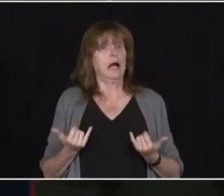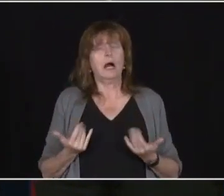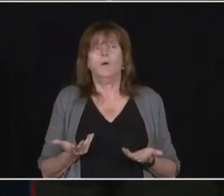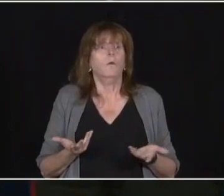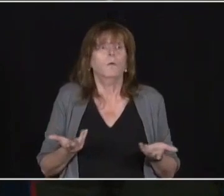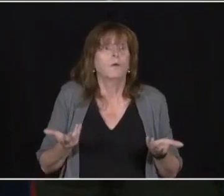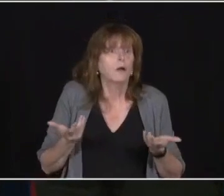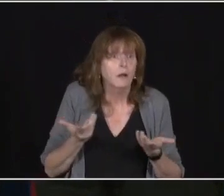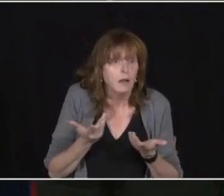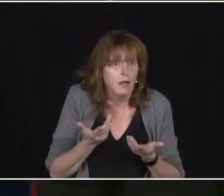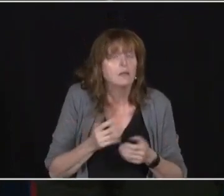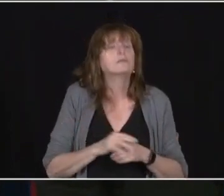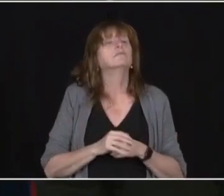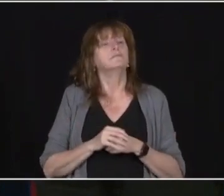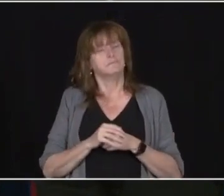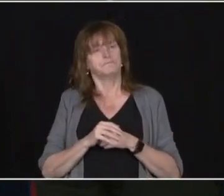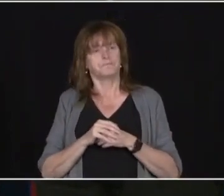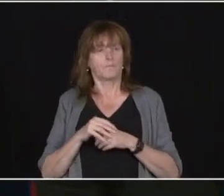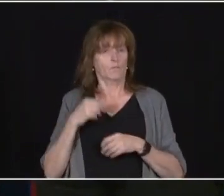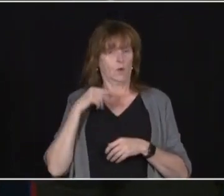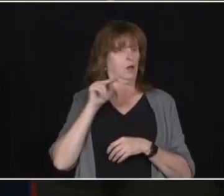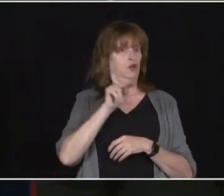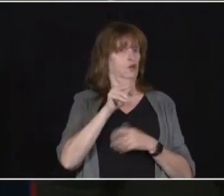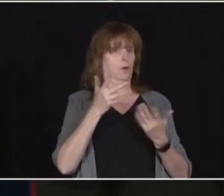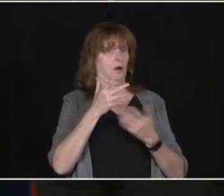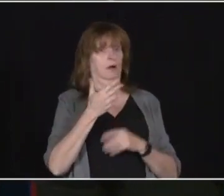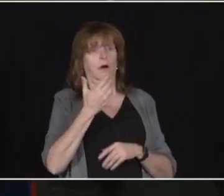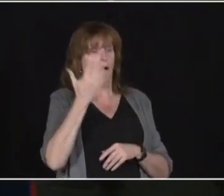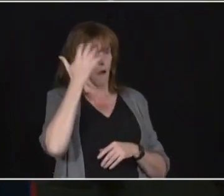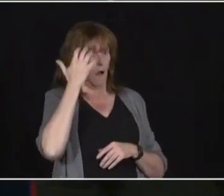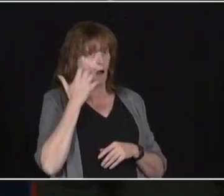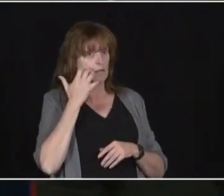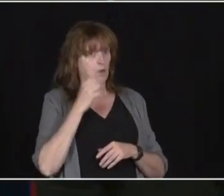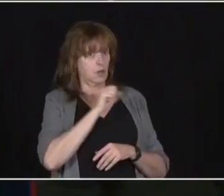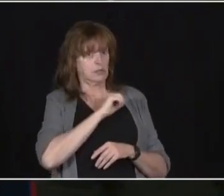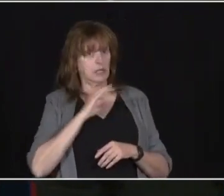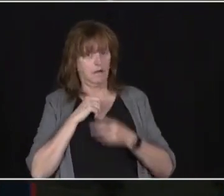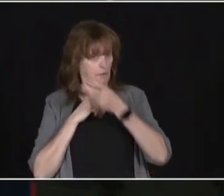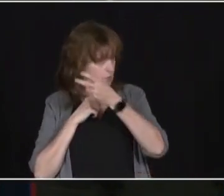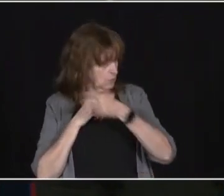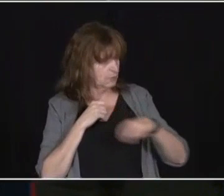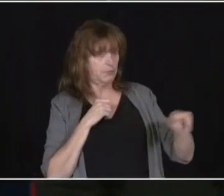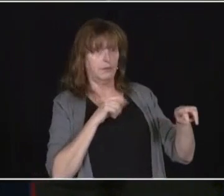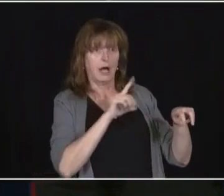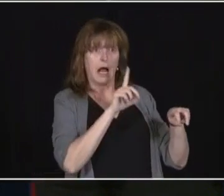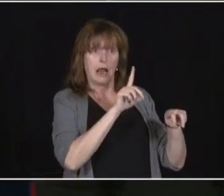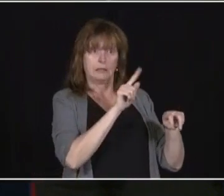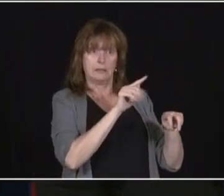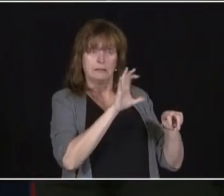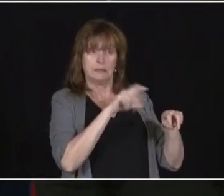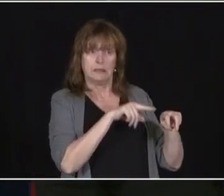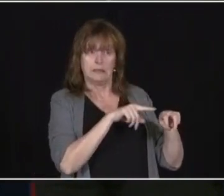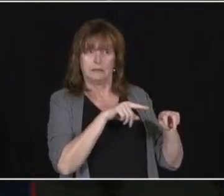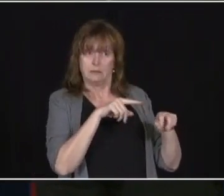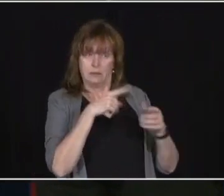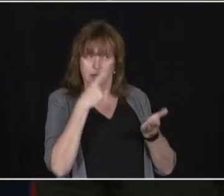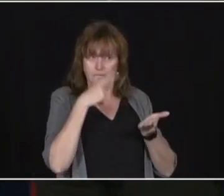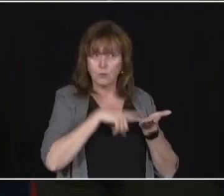One is the number of people that they already have deployed if it's a hospital that's deploying people to long-term care, they need to make sure